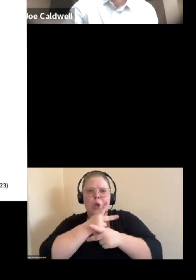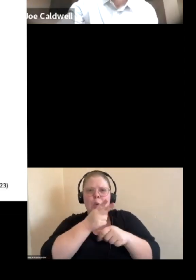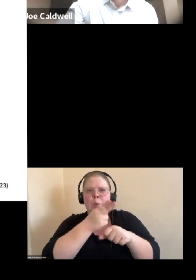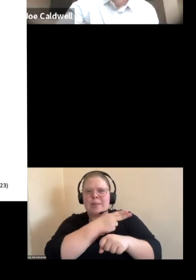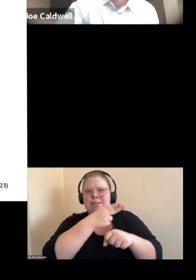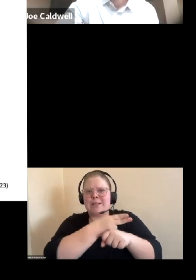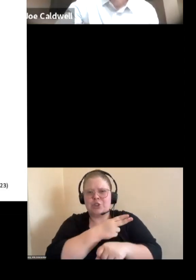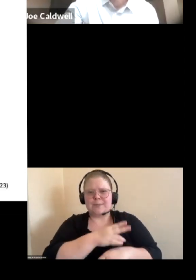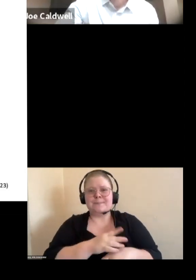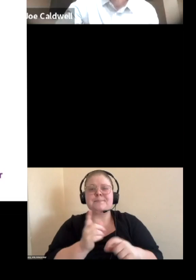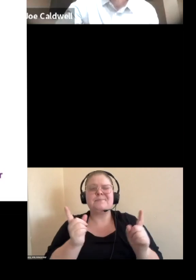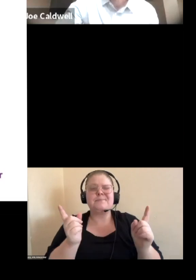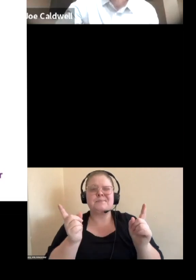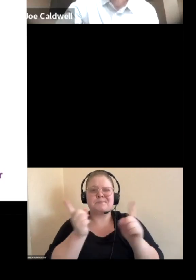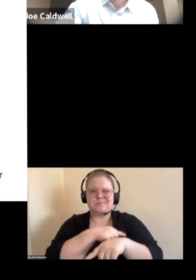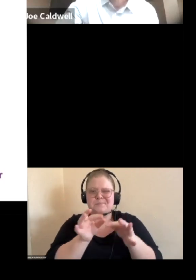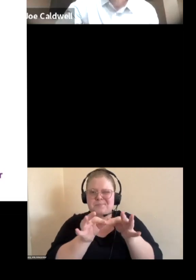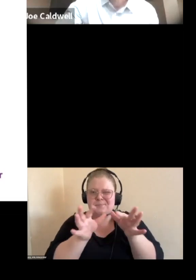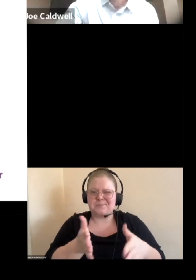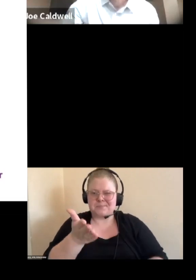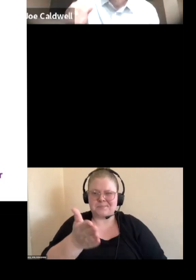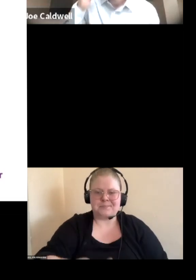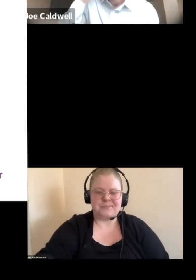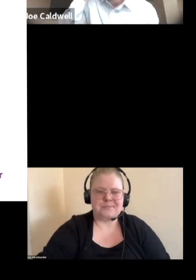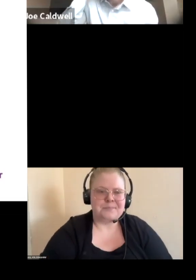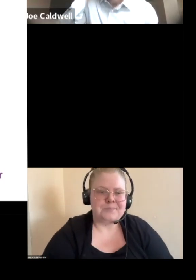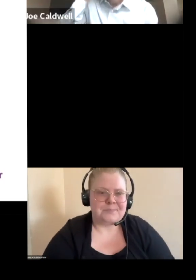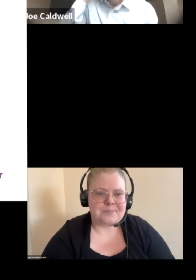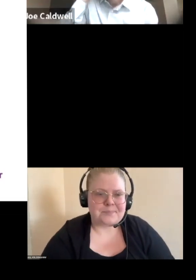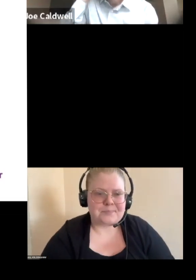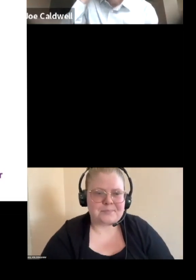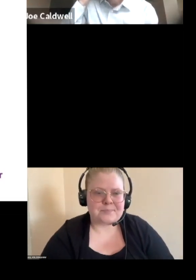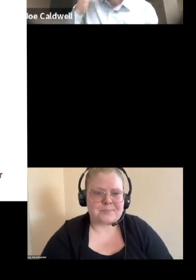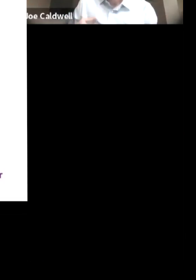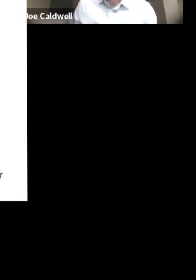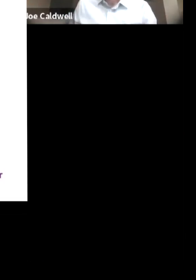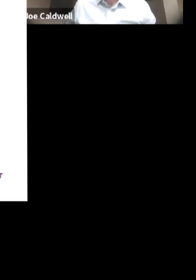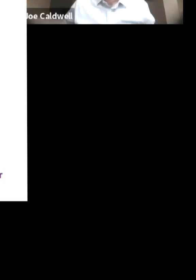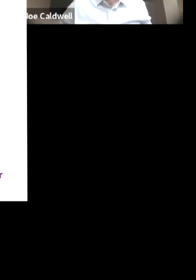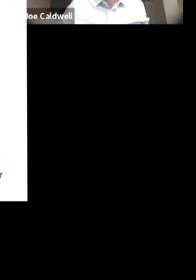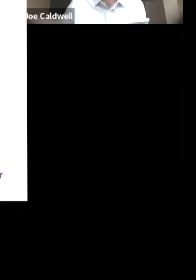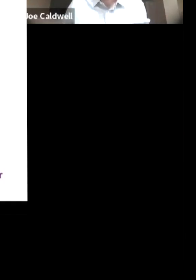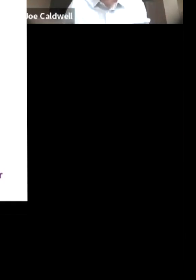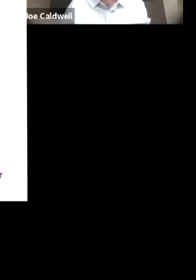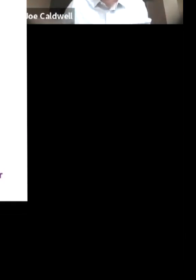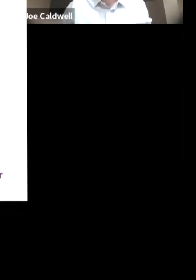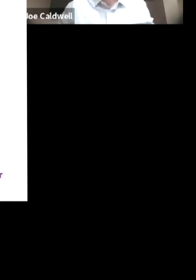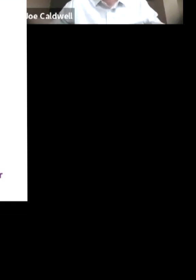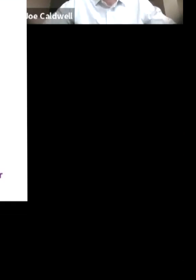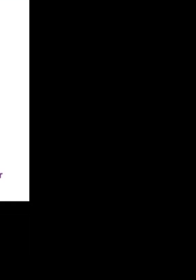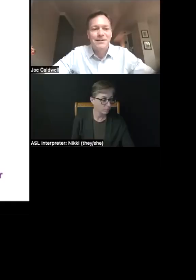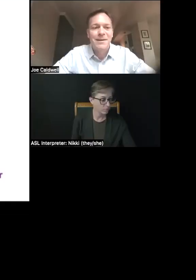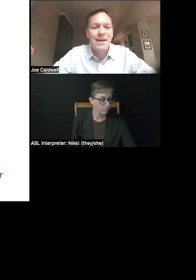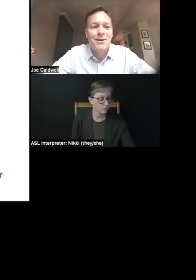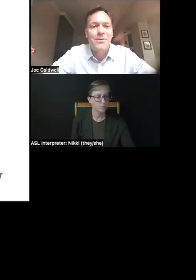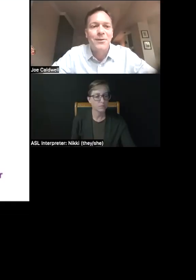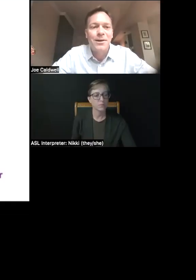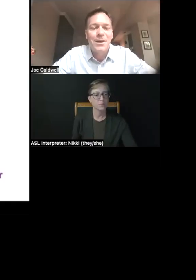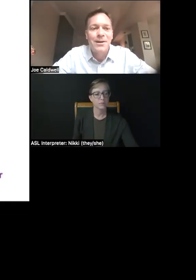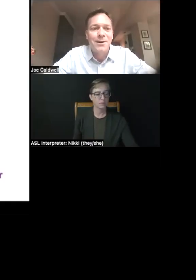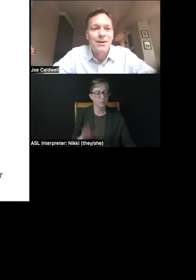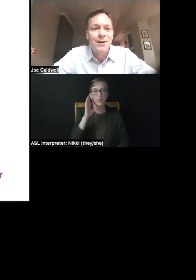The next slide. Yeah, and I'll let Teresa take over here.